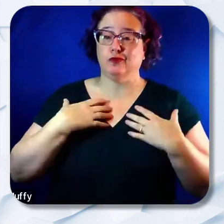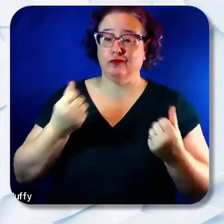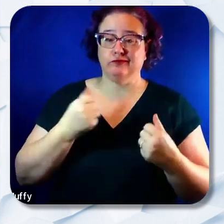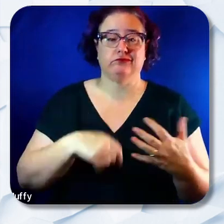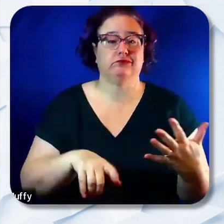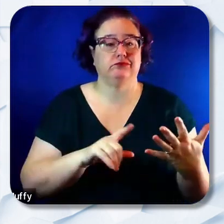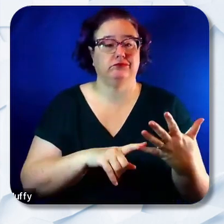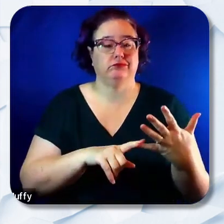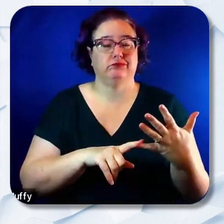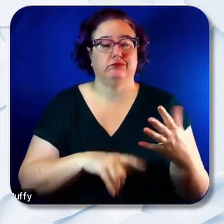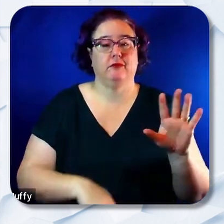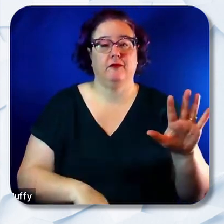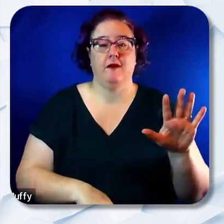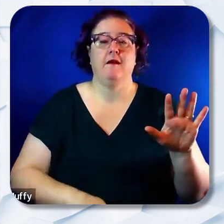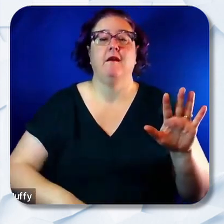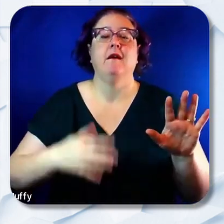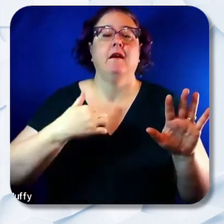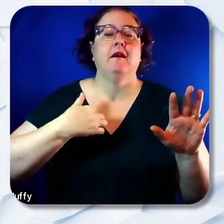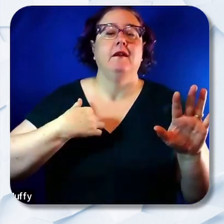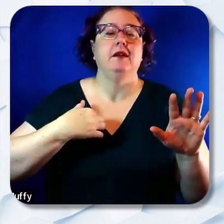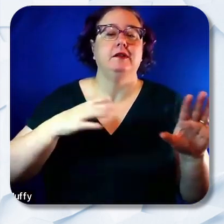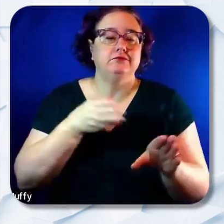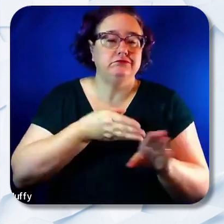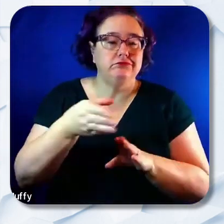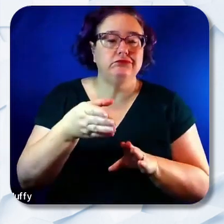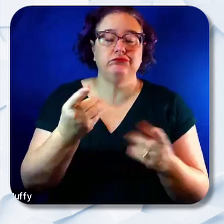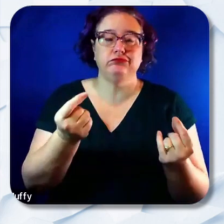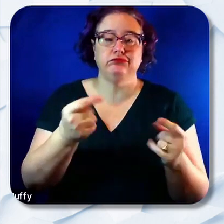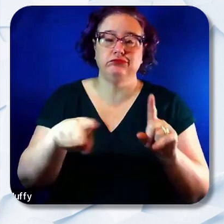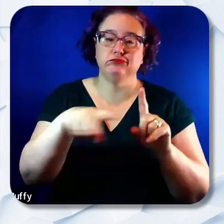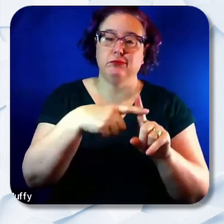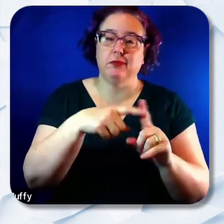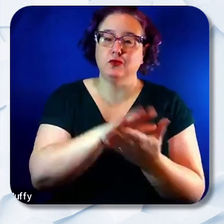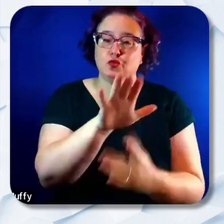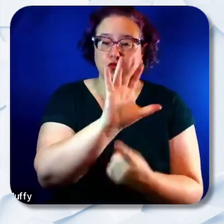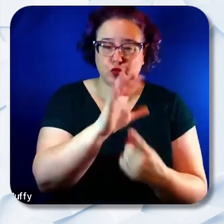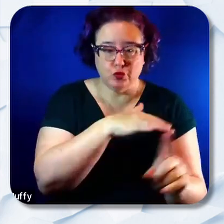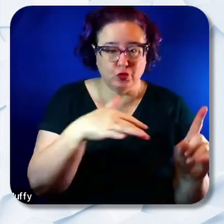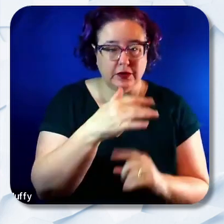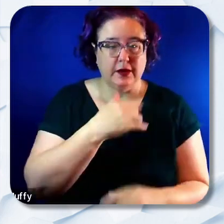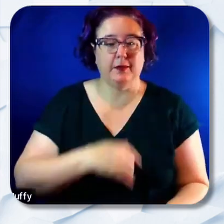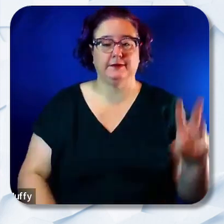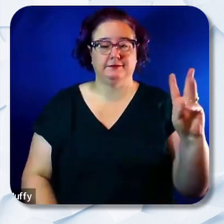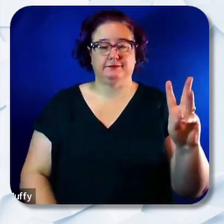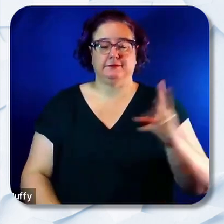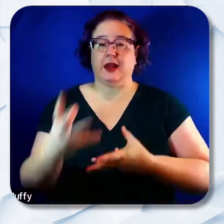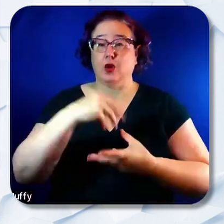Positive School Climate, number six Inclusive Practice Strategies #7 English Learner Programs,